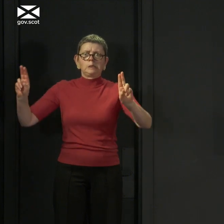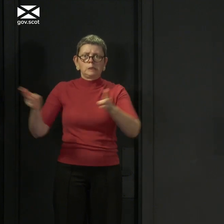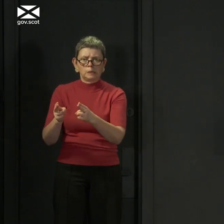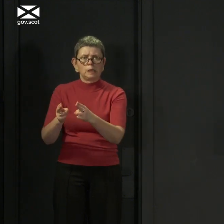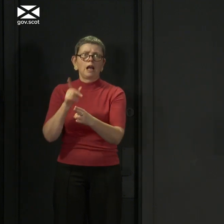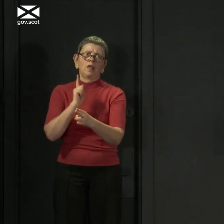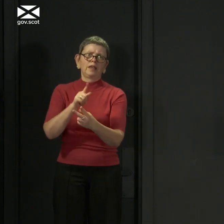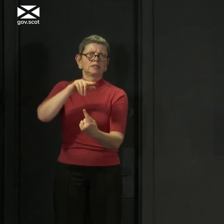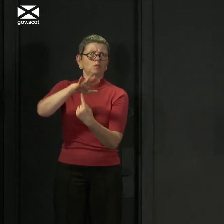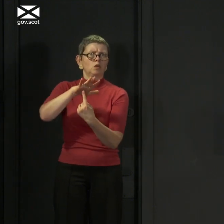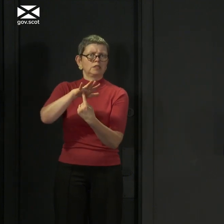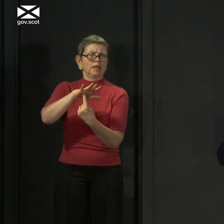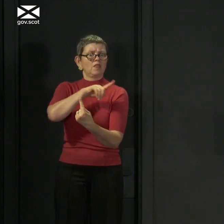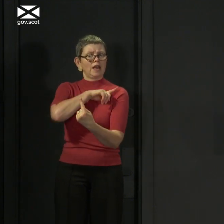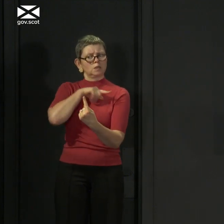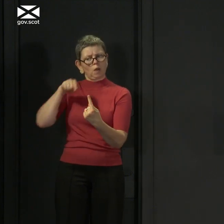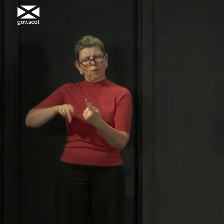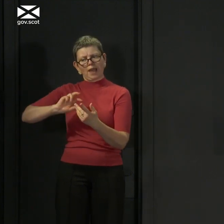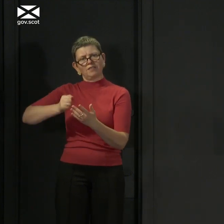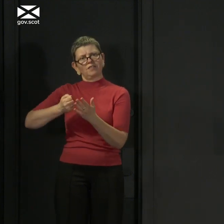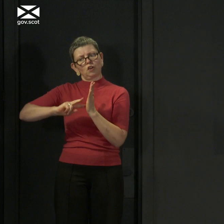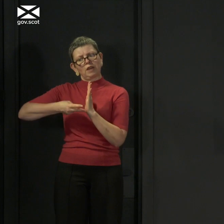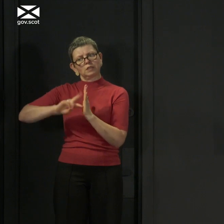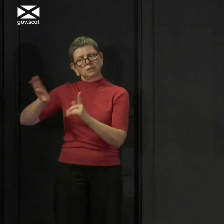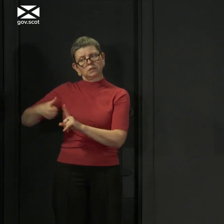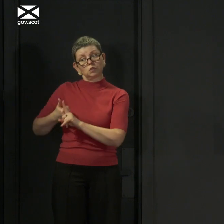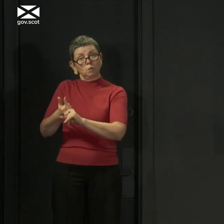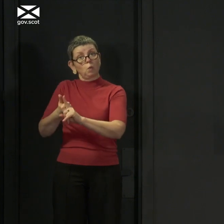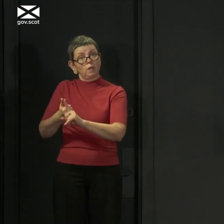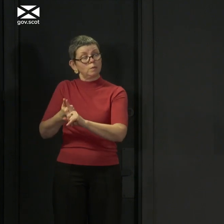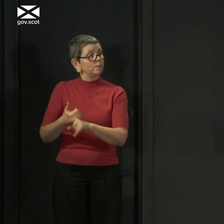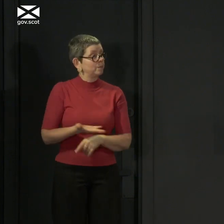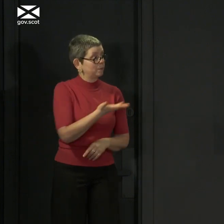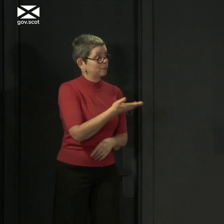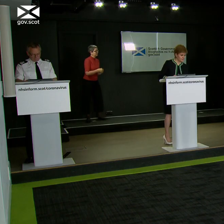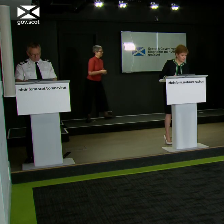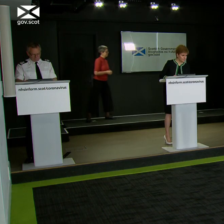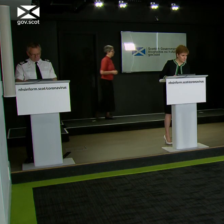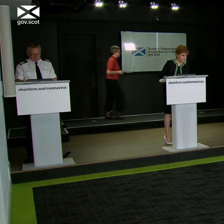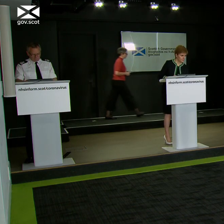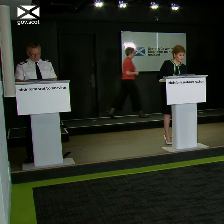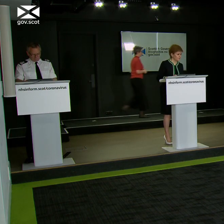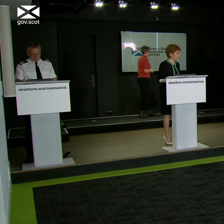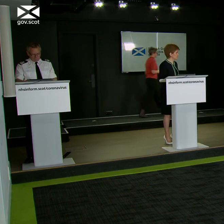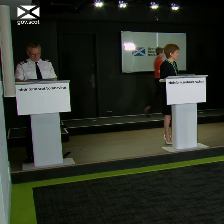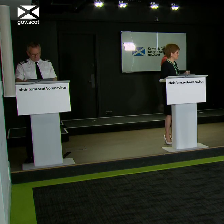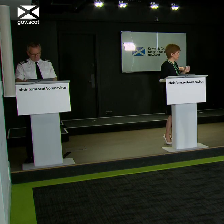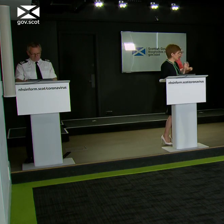put arrangements in place to help care homes when necessary. Jason, do you want to add to that?